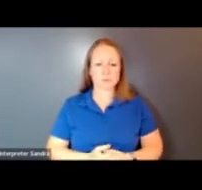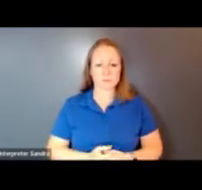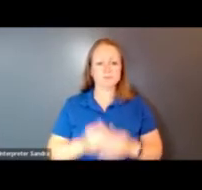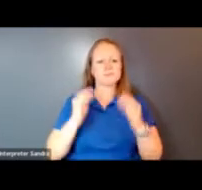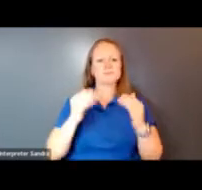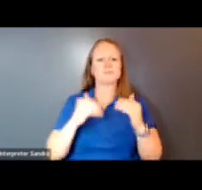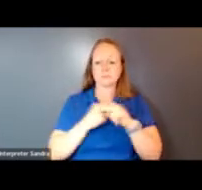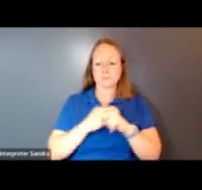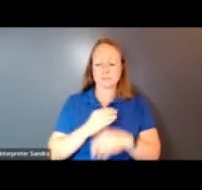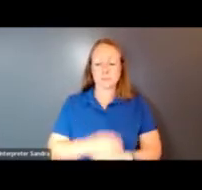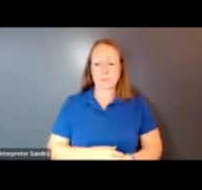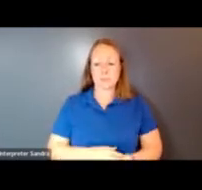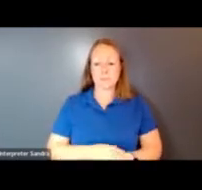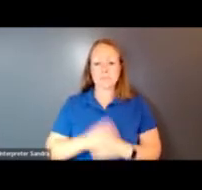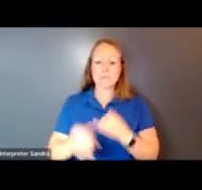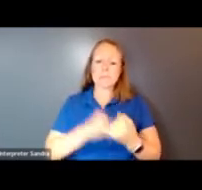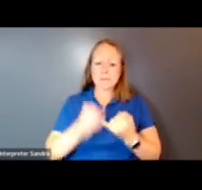And finally, I want to delve a little bit into my personal